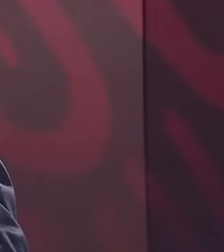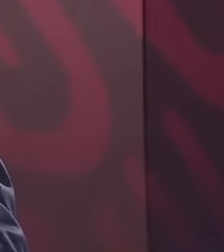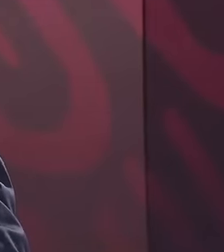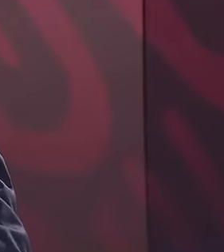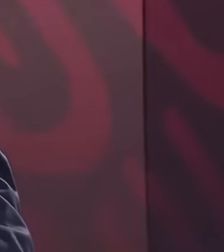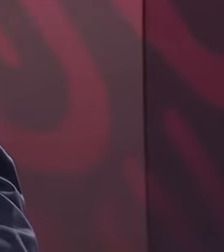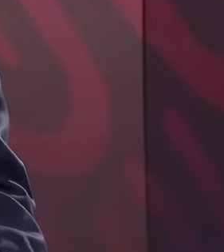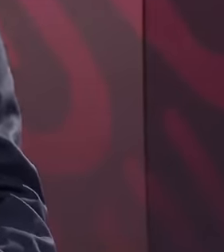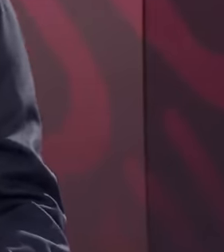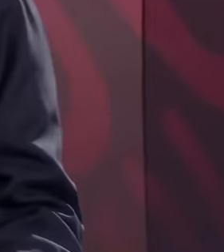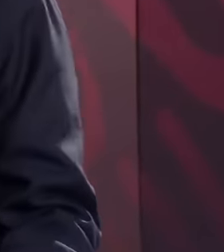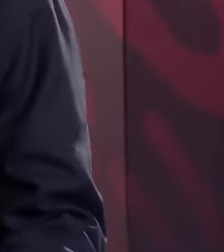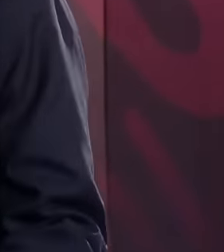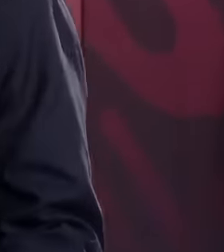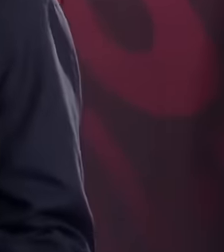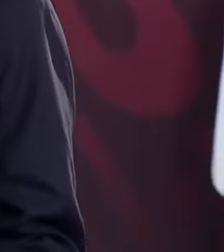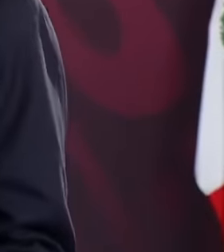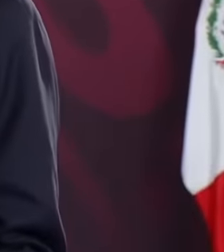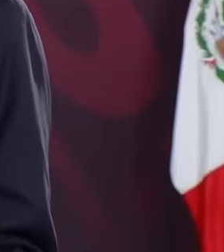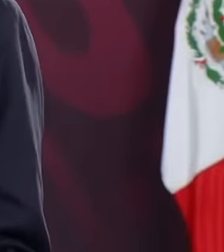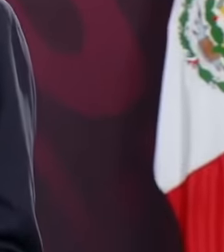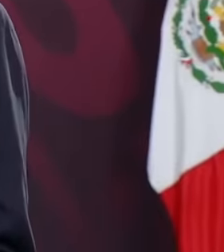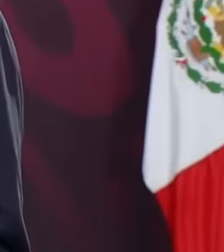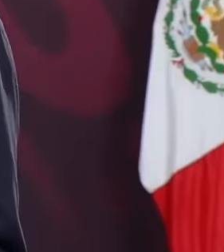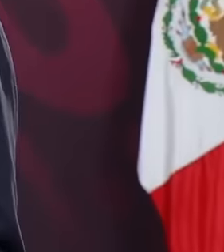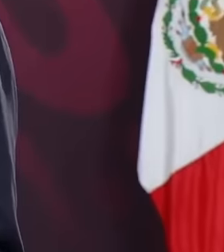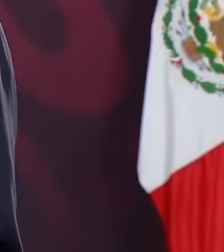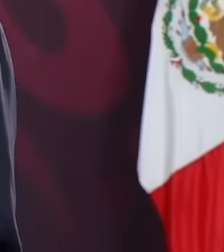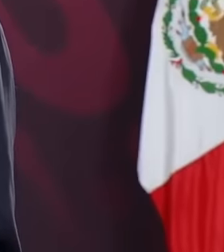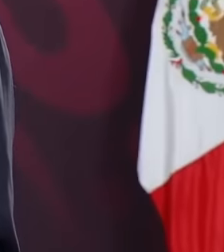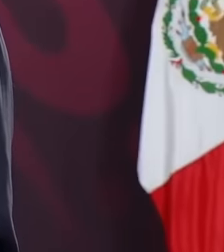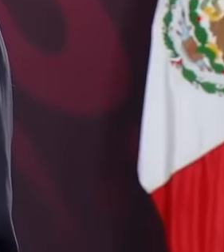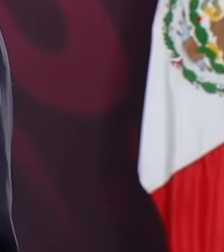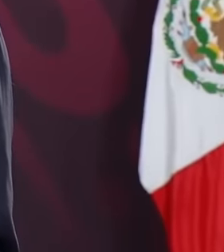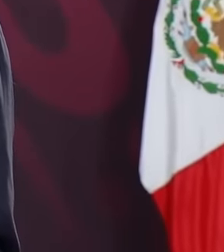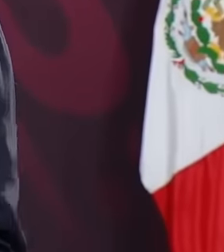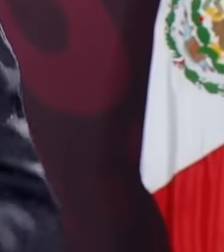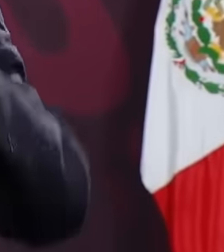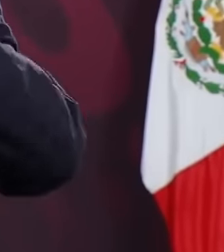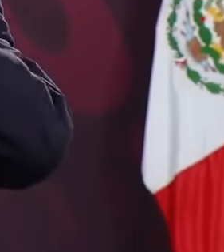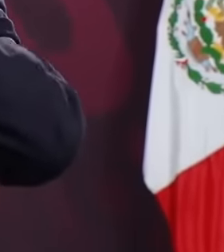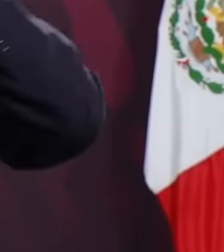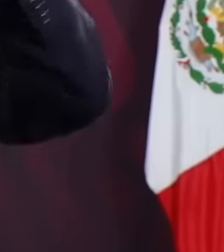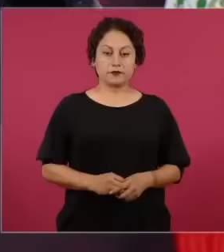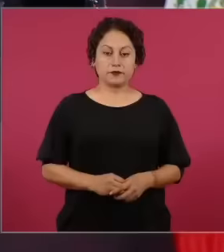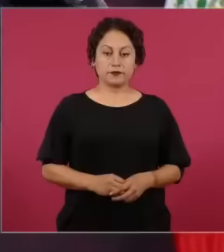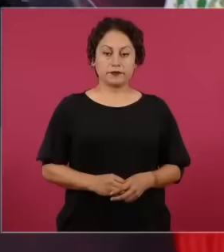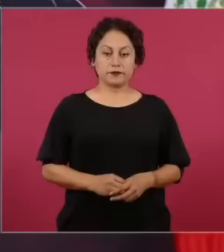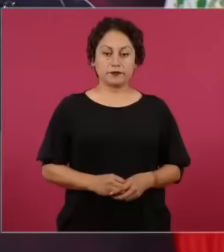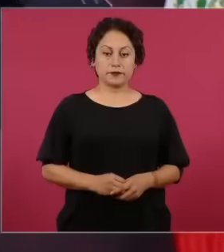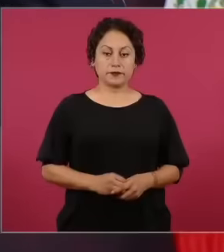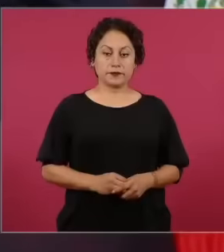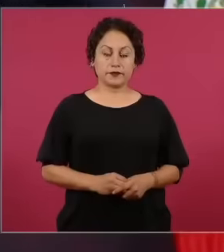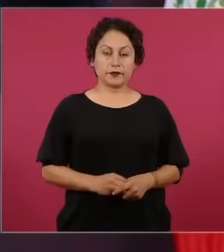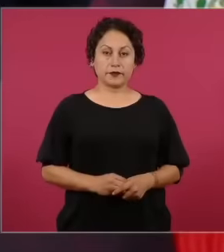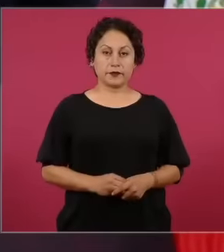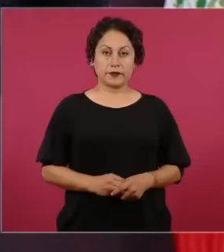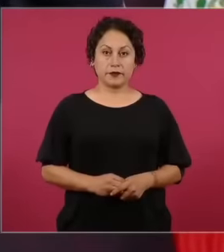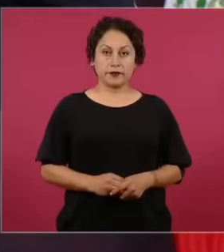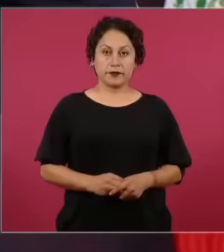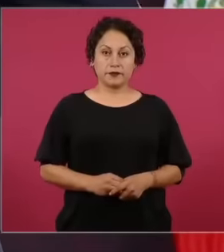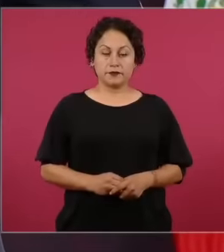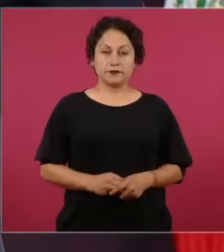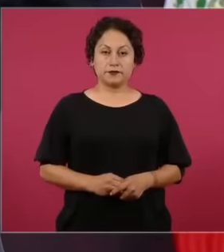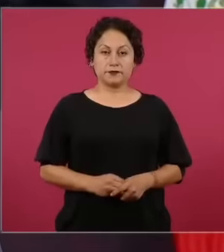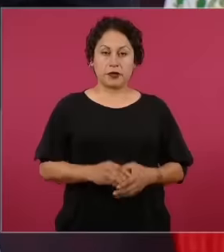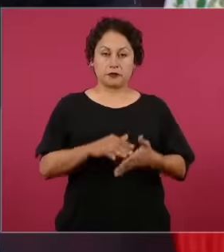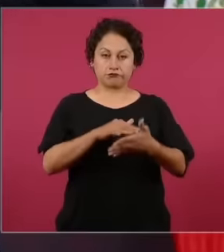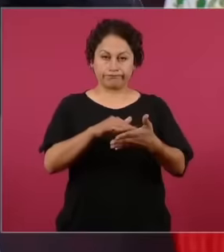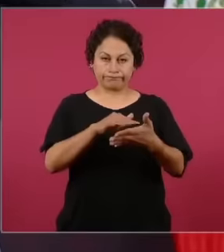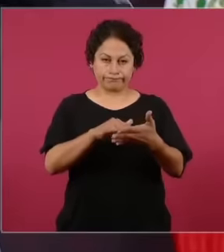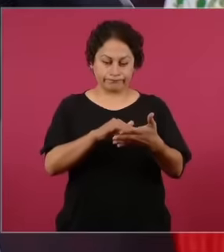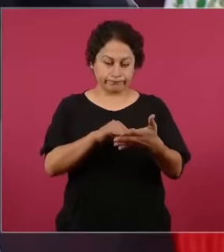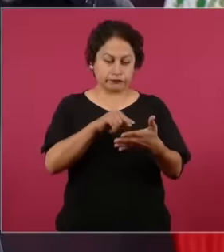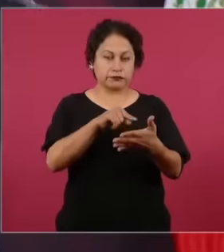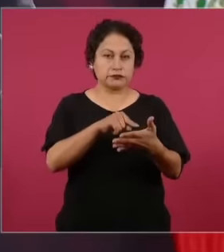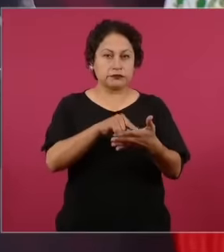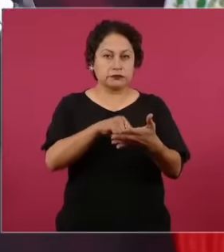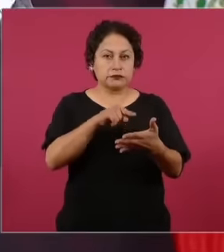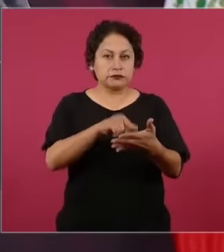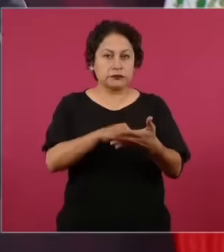, I think about when they were fighting. that he had to live in Piedras Negras and study in a school on the other